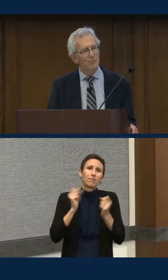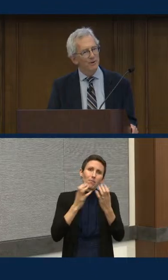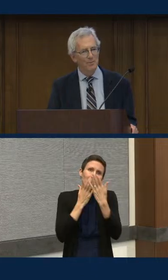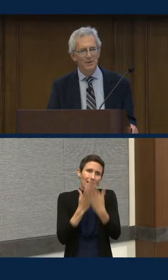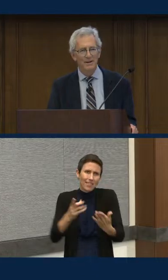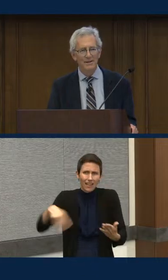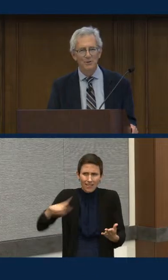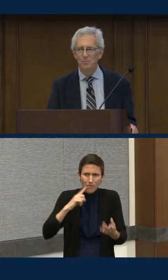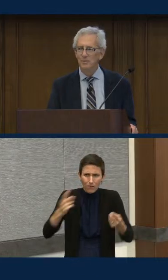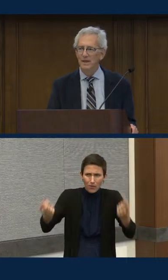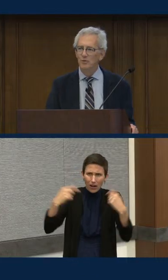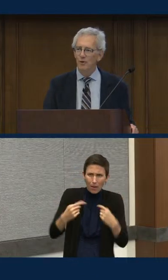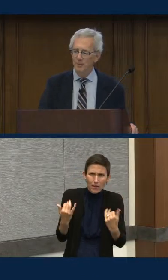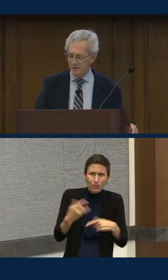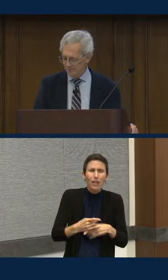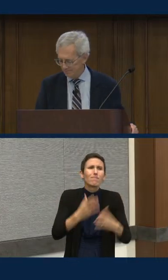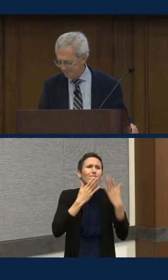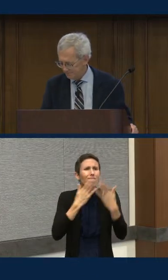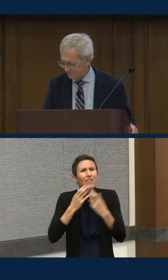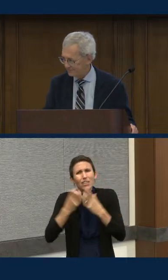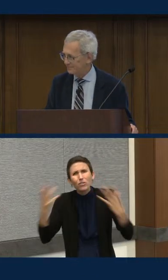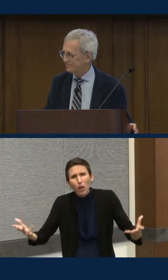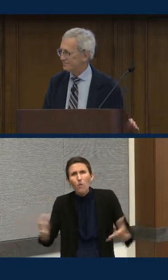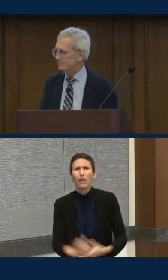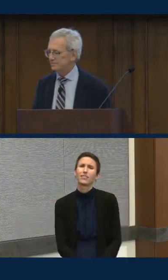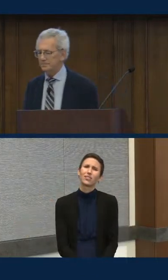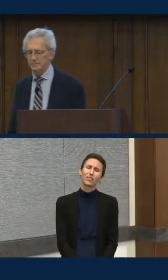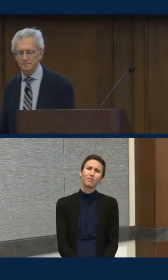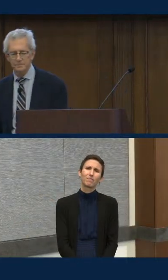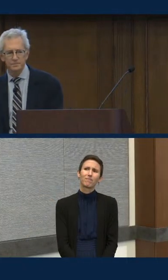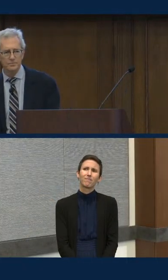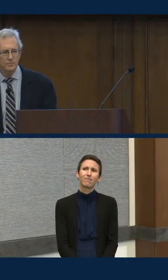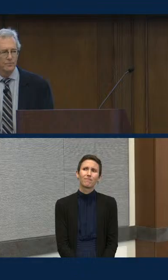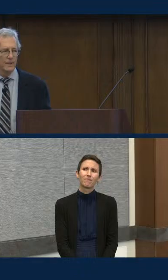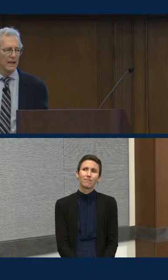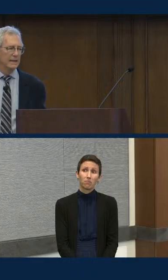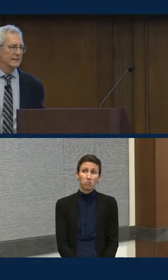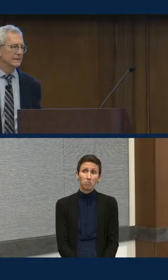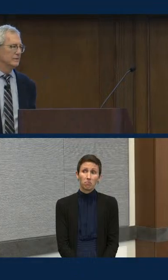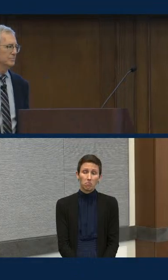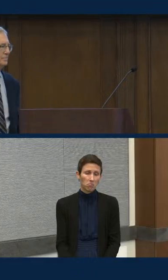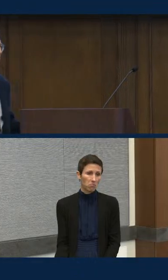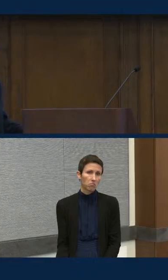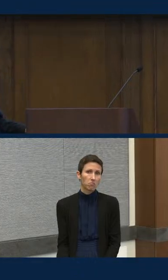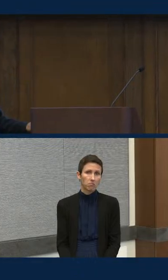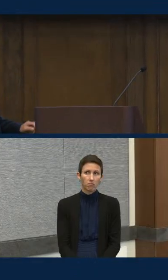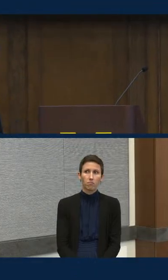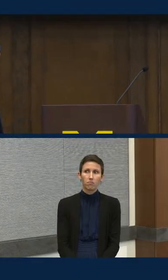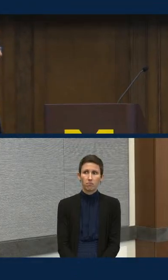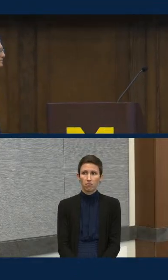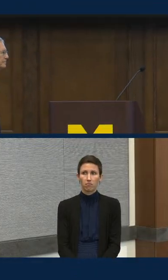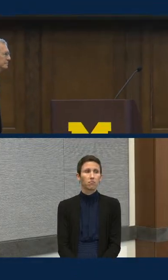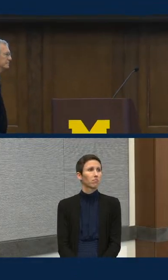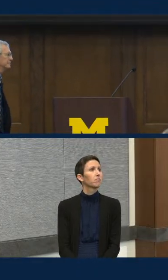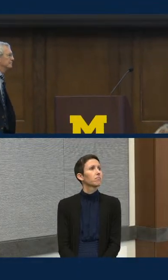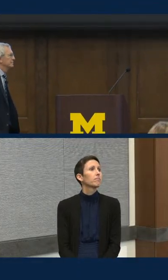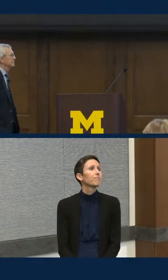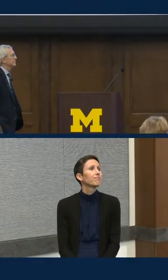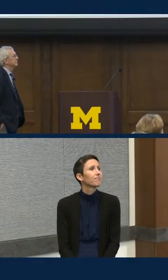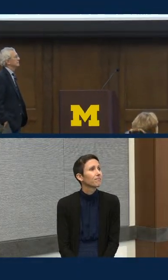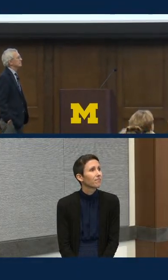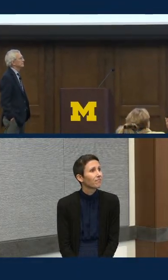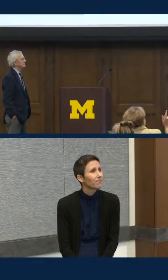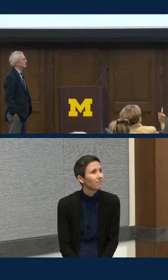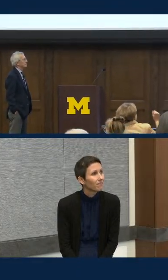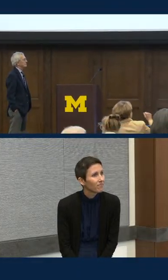Thank you very much.